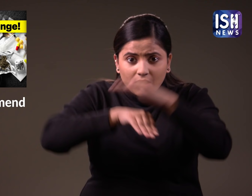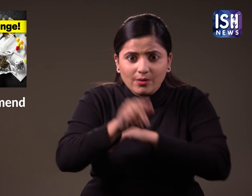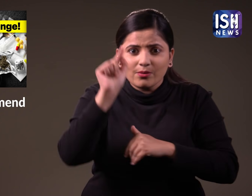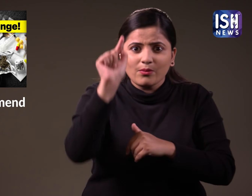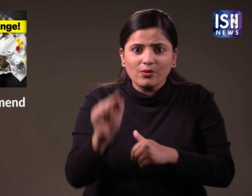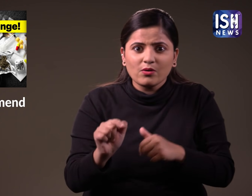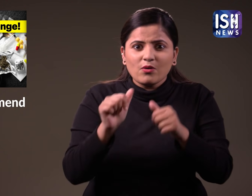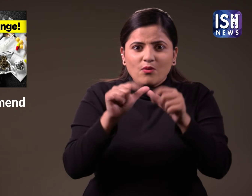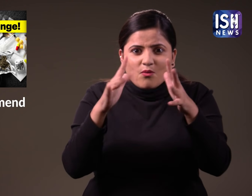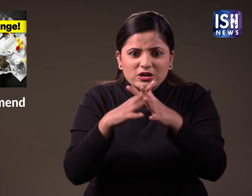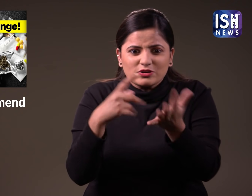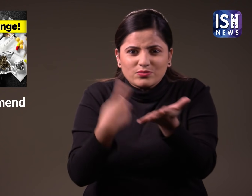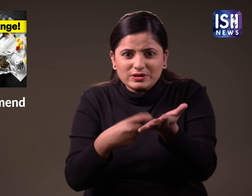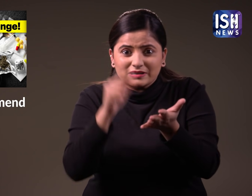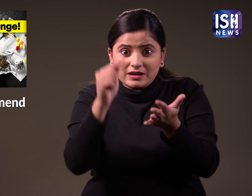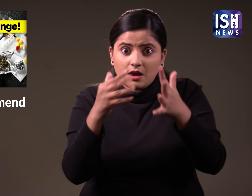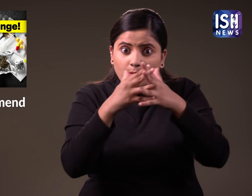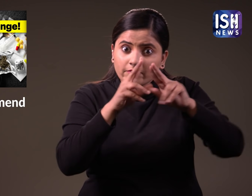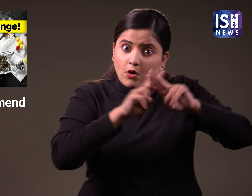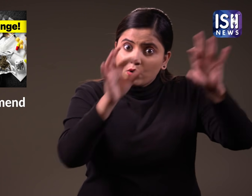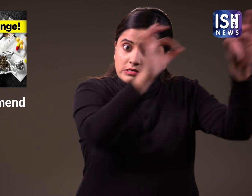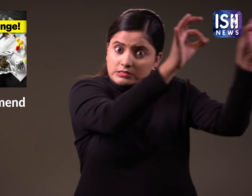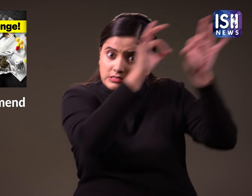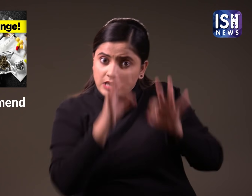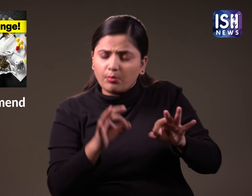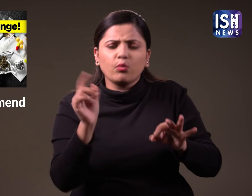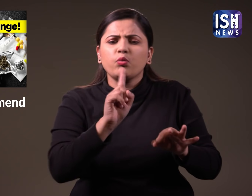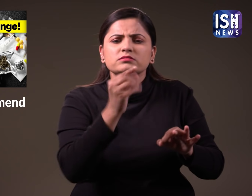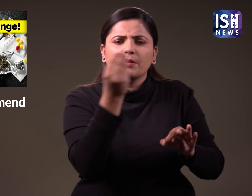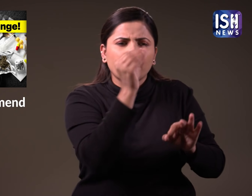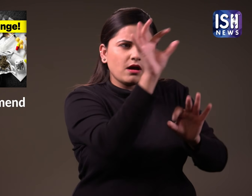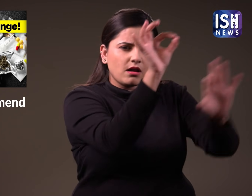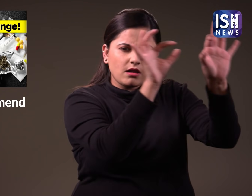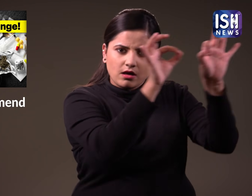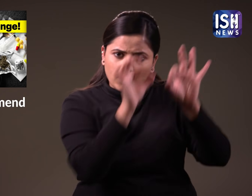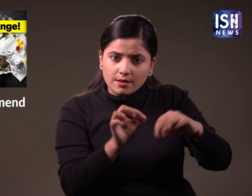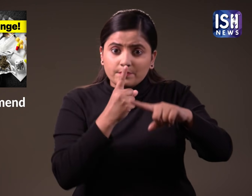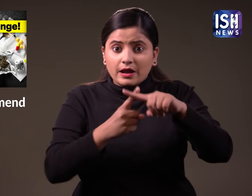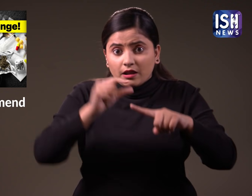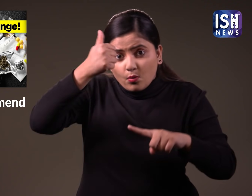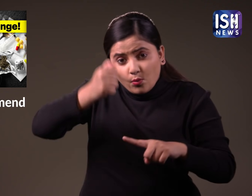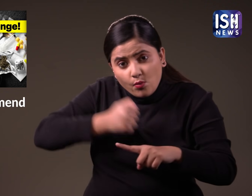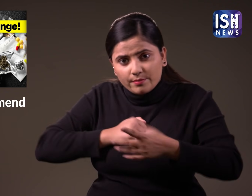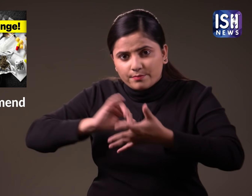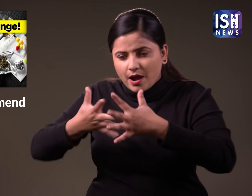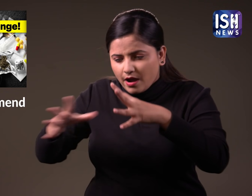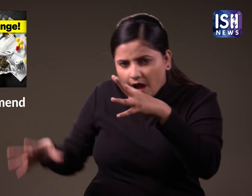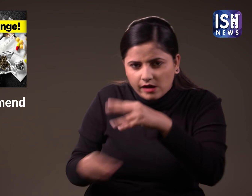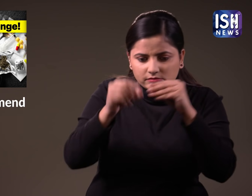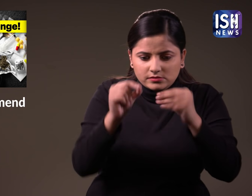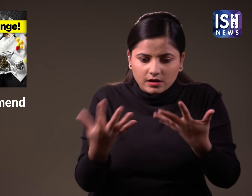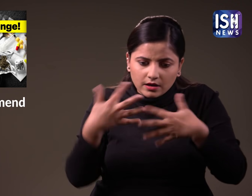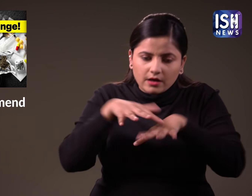However the provisions of the american law was amended to be suitable to Indian needs.